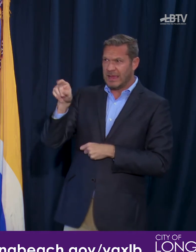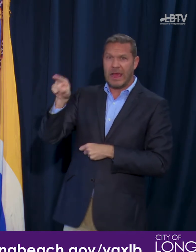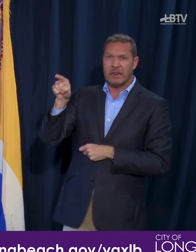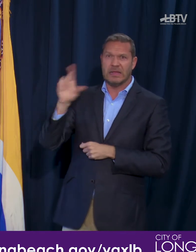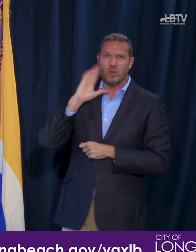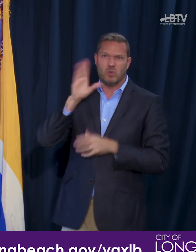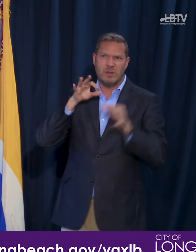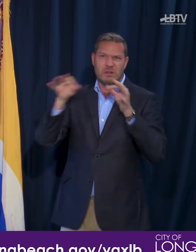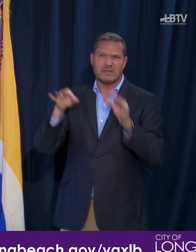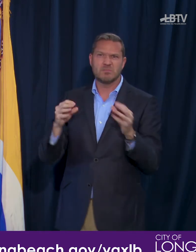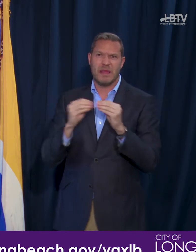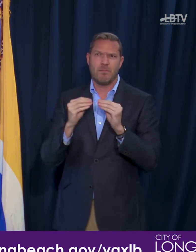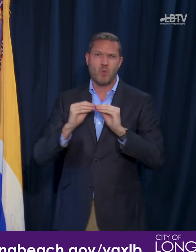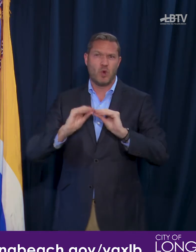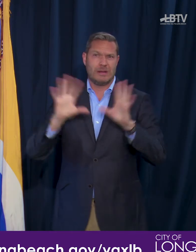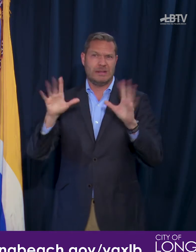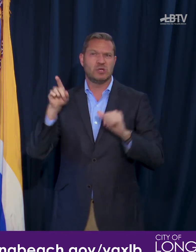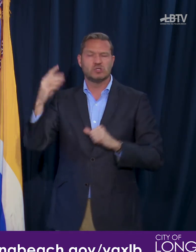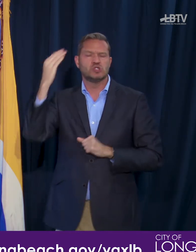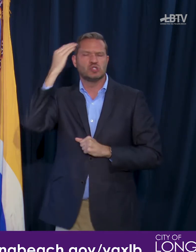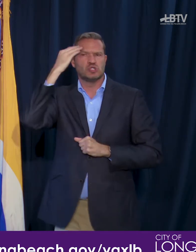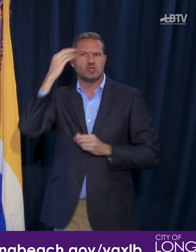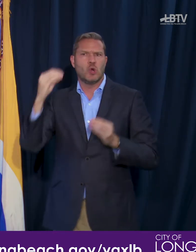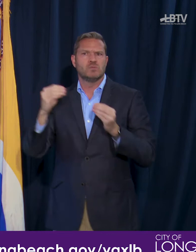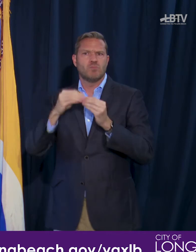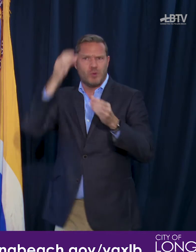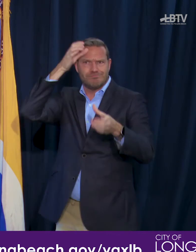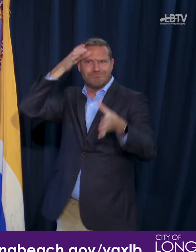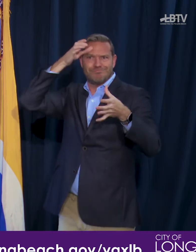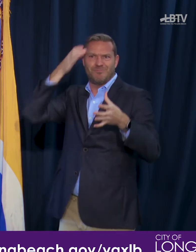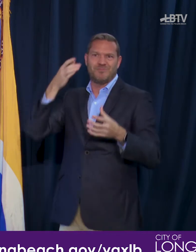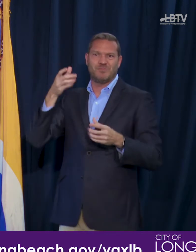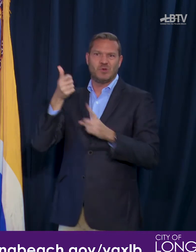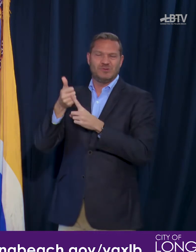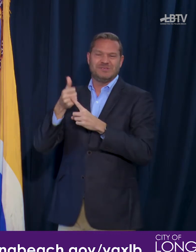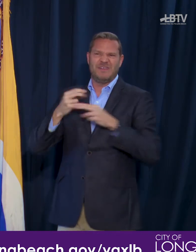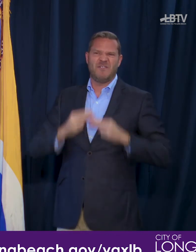She knows more about that than I do as a Health person but that's something that the federal